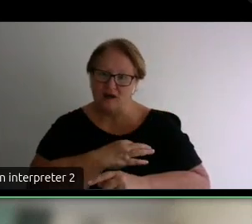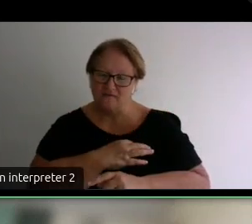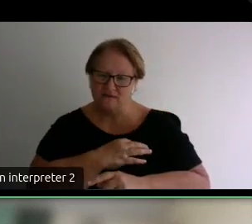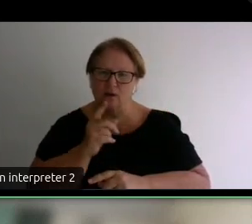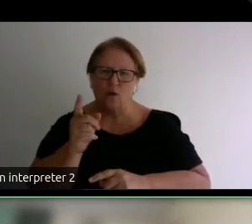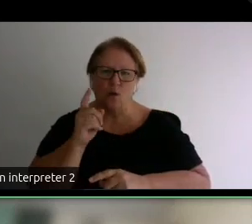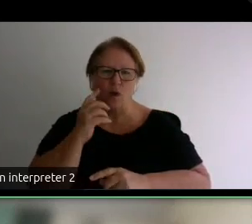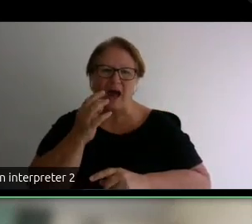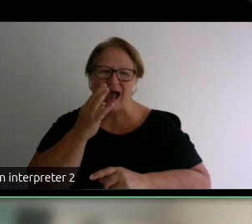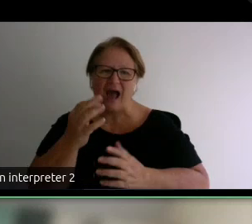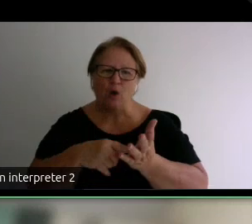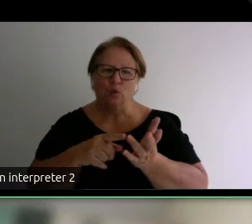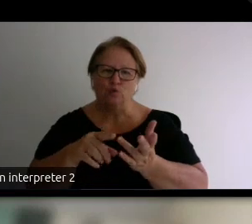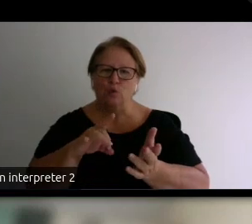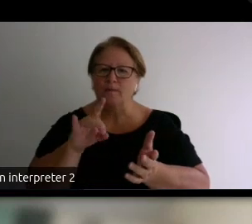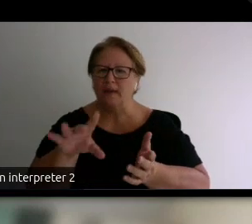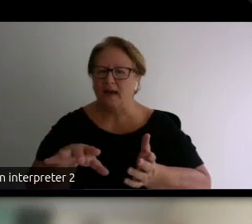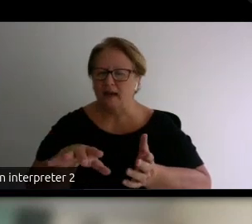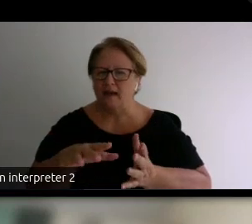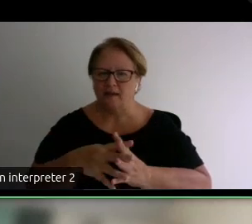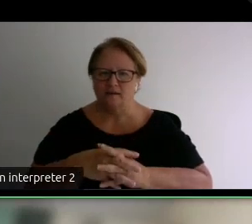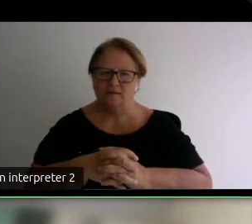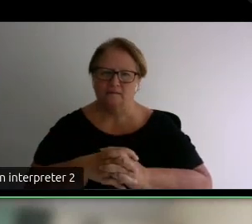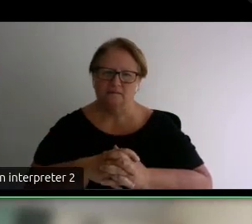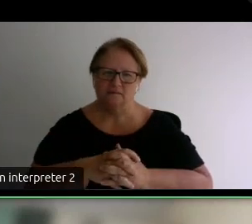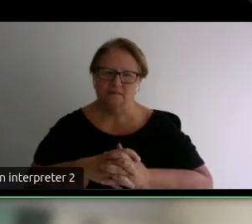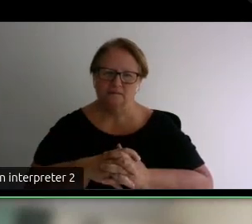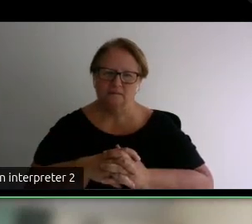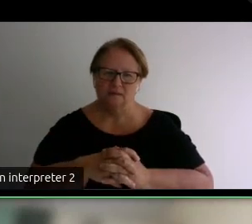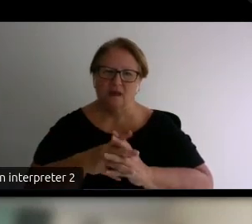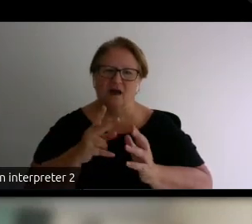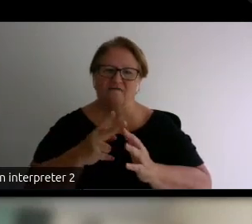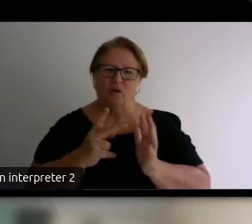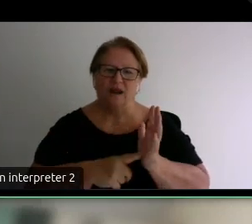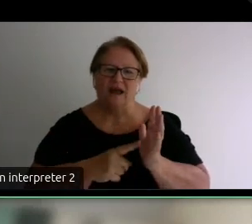asked to contribute towards their costs. And for legally aided parties this is done